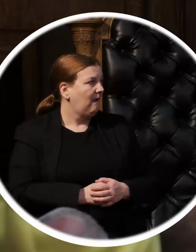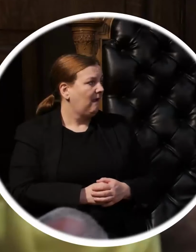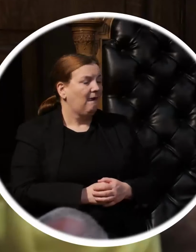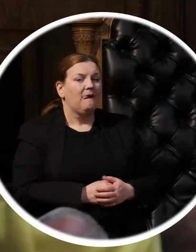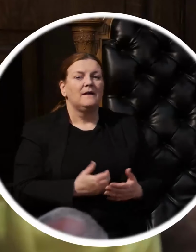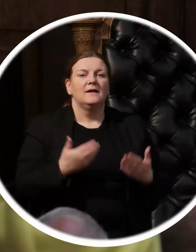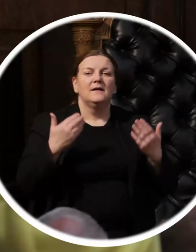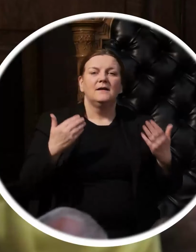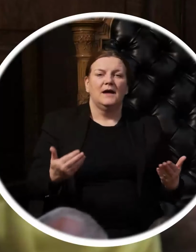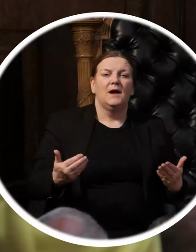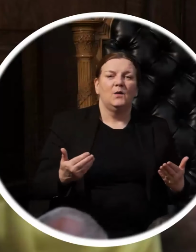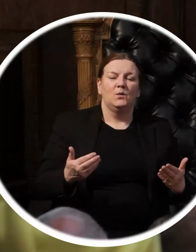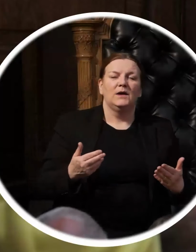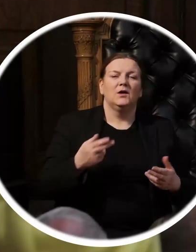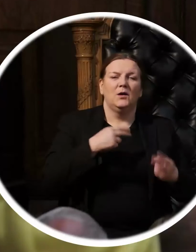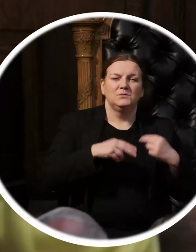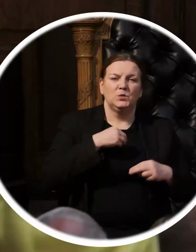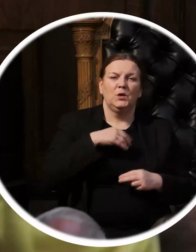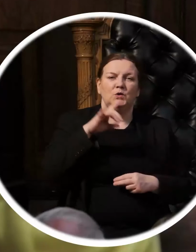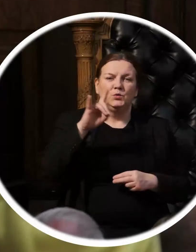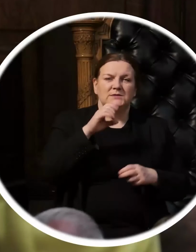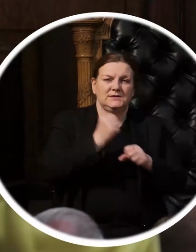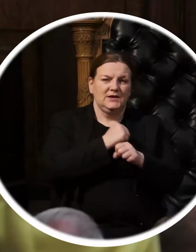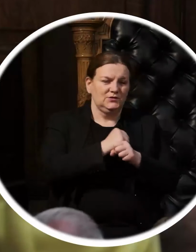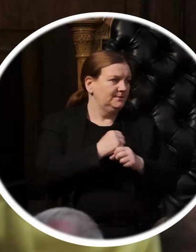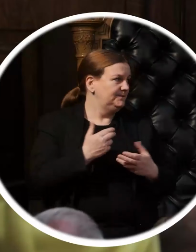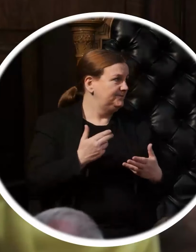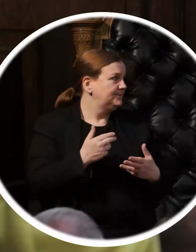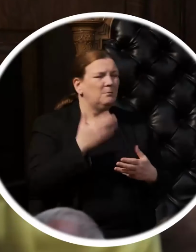also constructed from Ballyknockan granite,